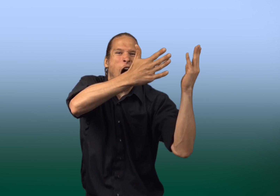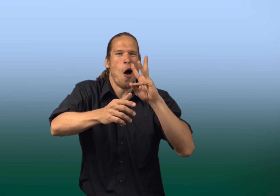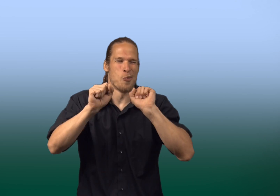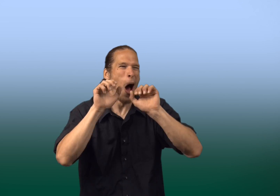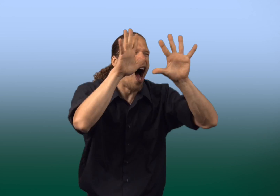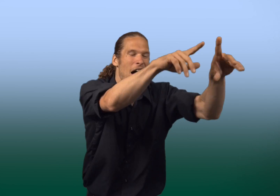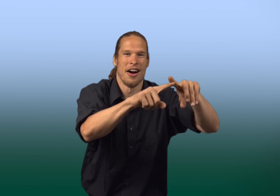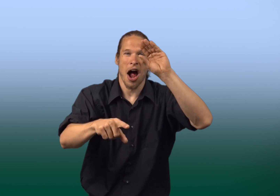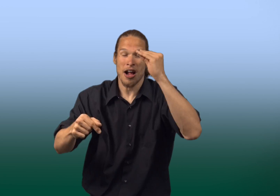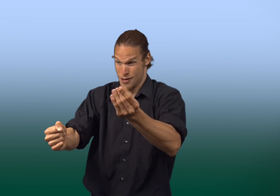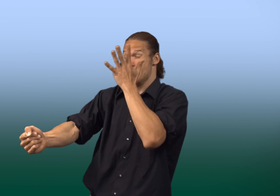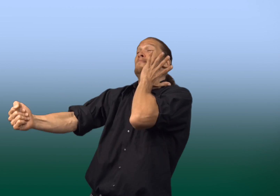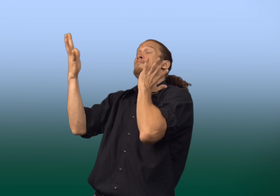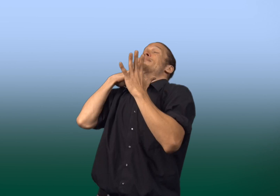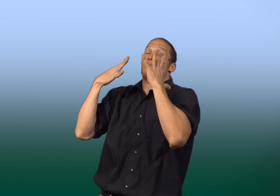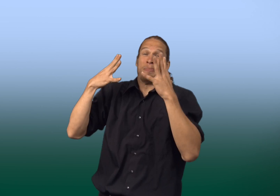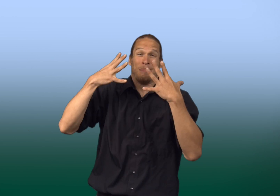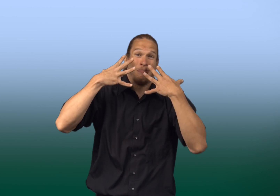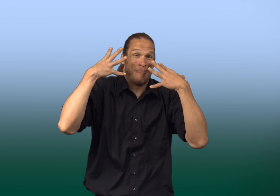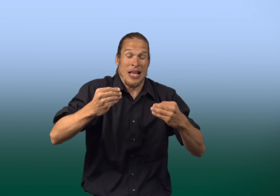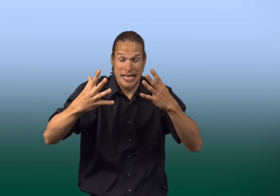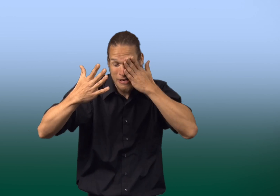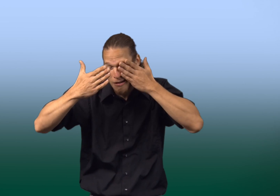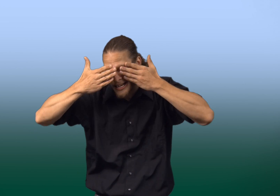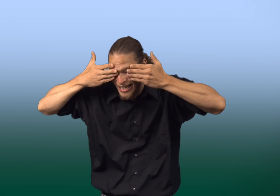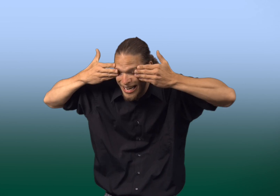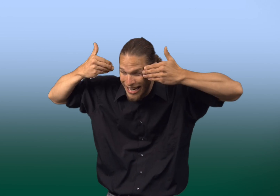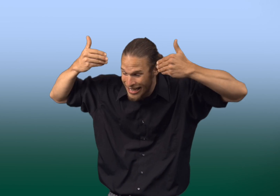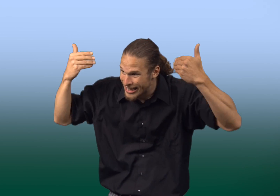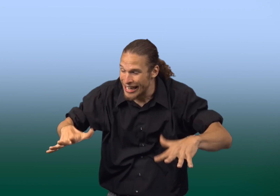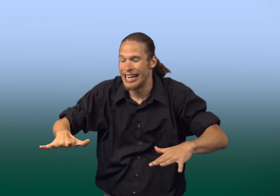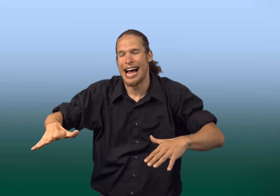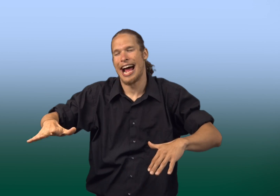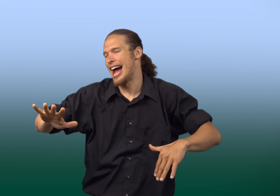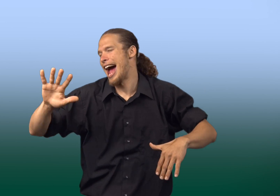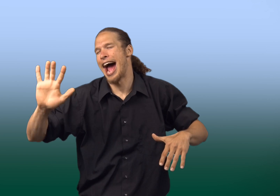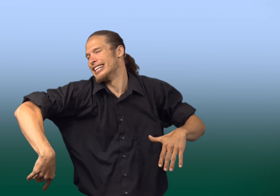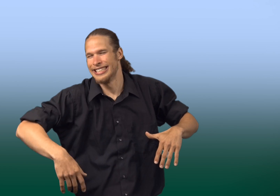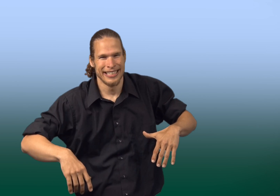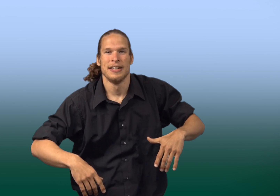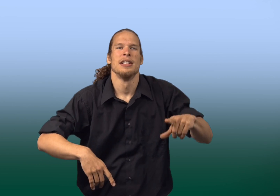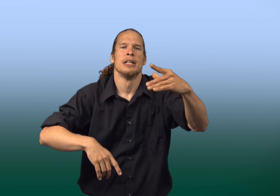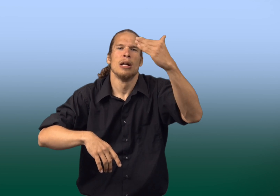He starts splashing the water to the boy and it got all over his face. To the point in which he was wet.